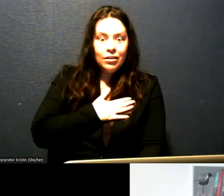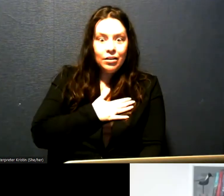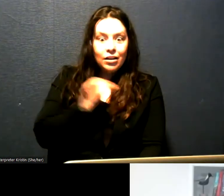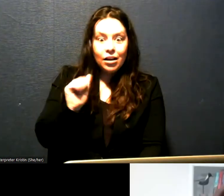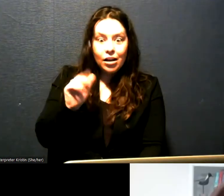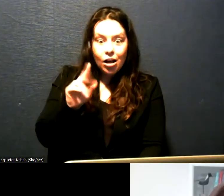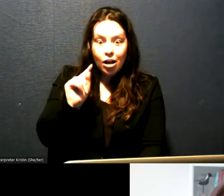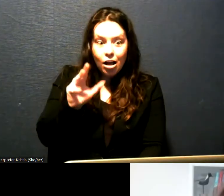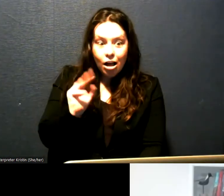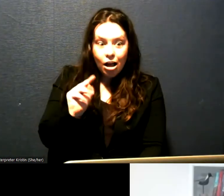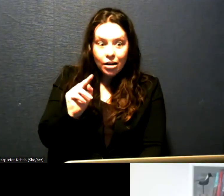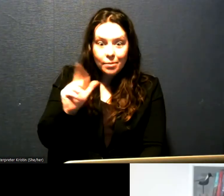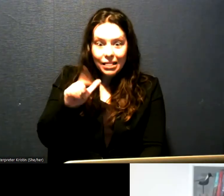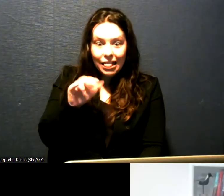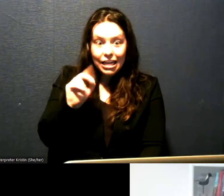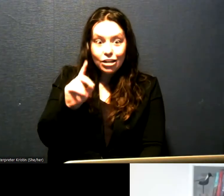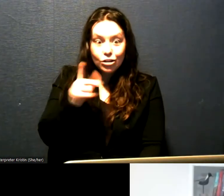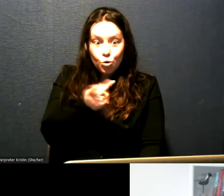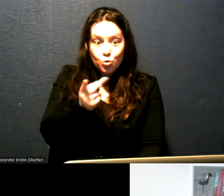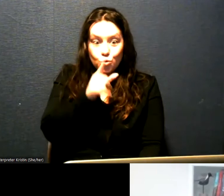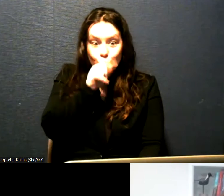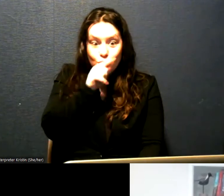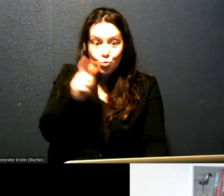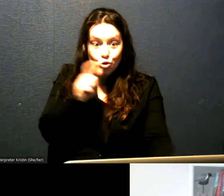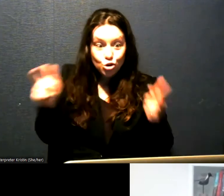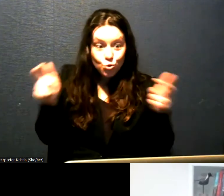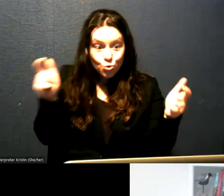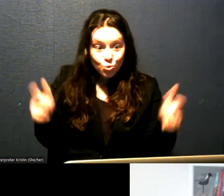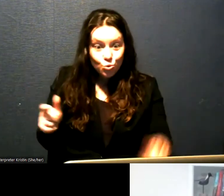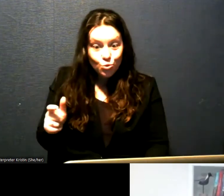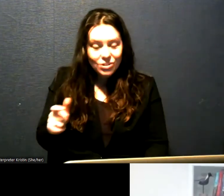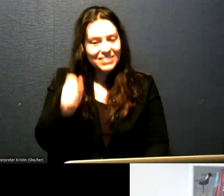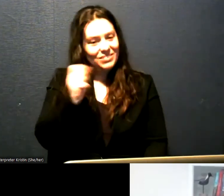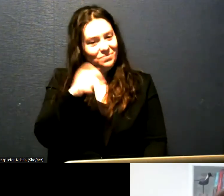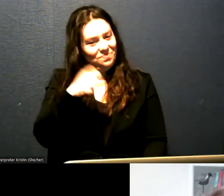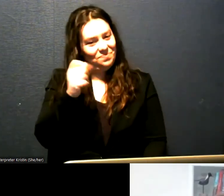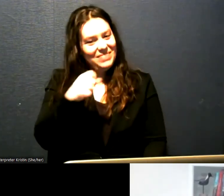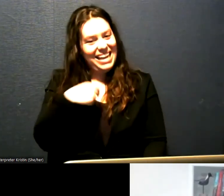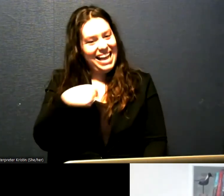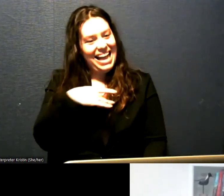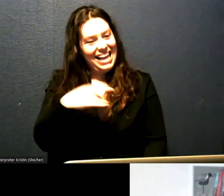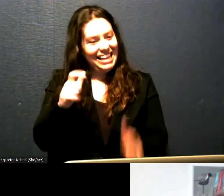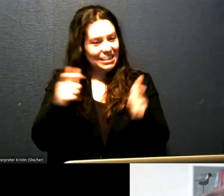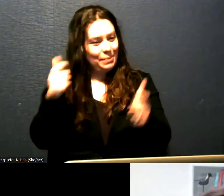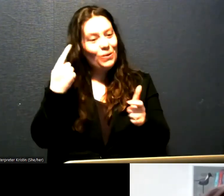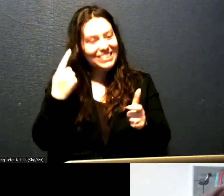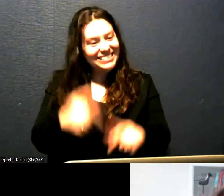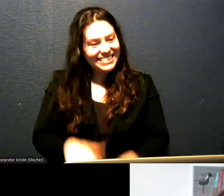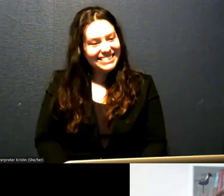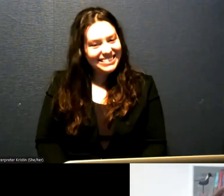You work with some massive, massive birds! >>Autumn-Lynn: Yeah I like the big birds. I’ve worked on seals and